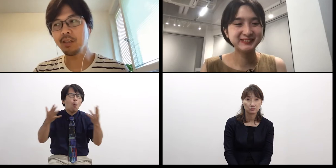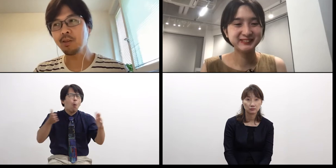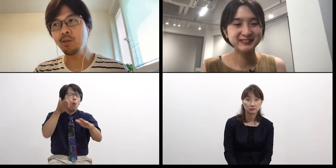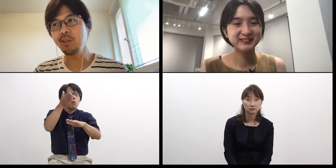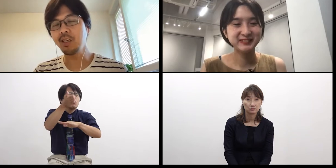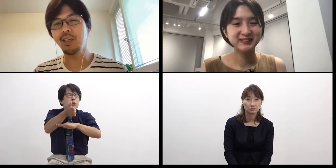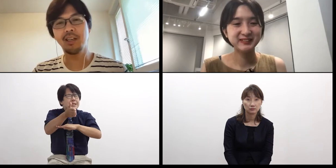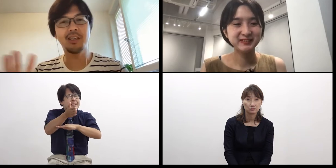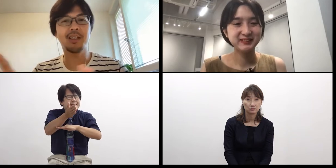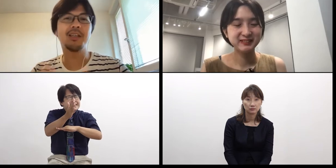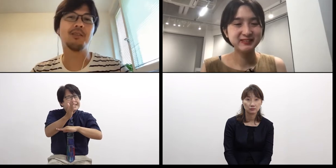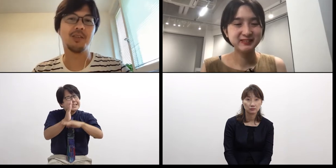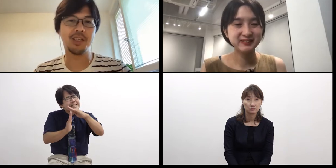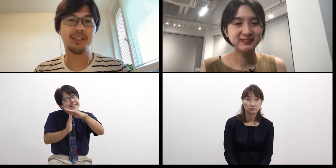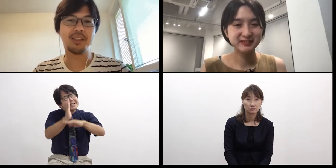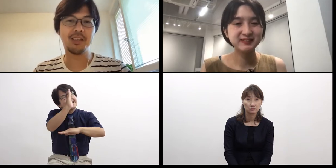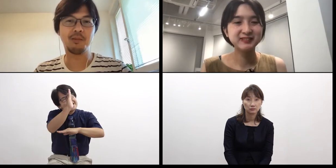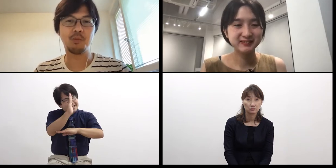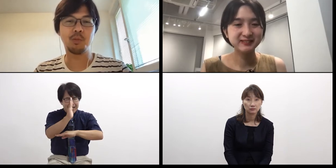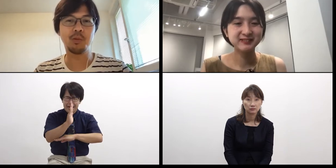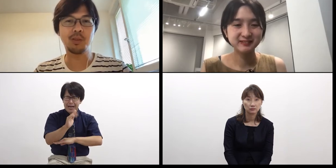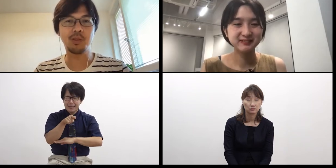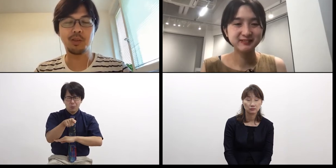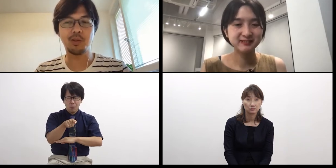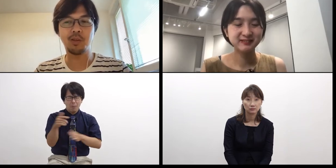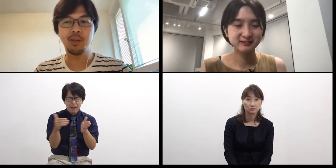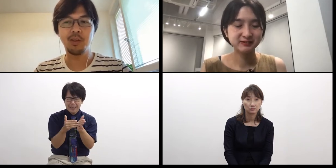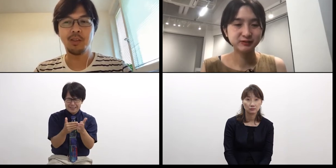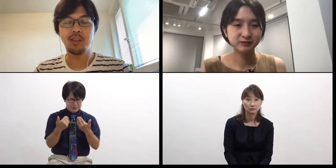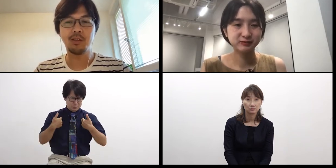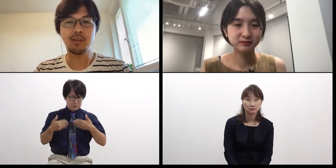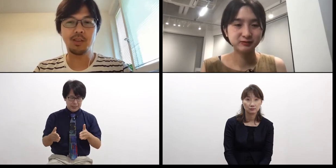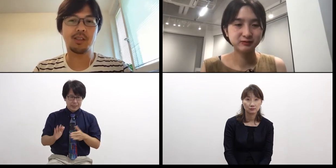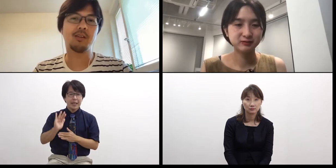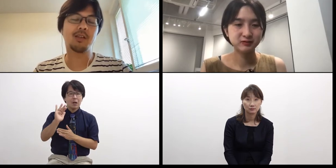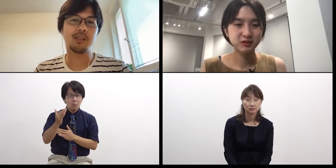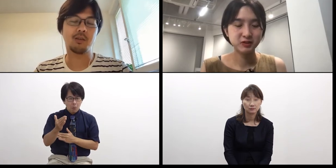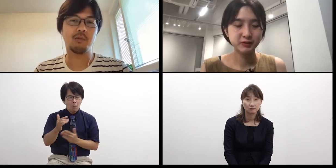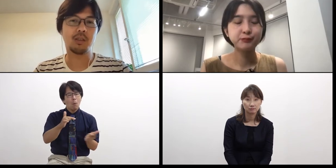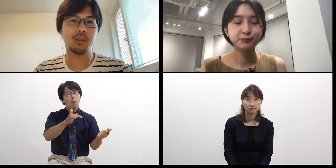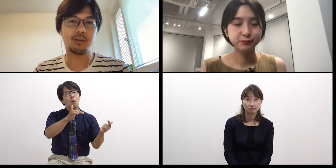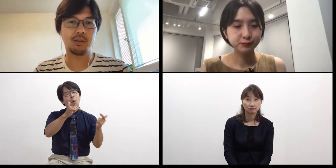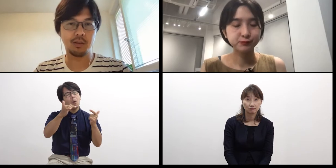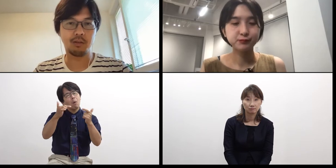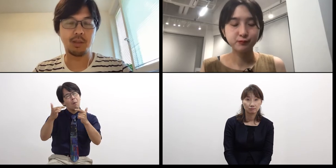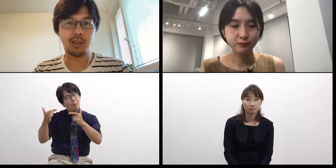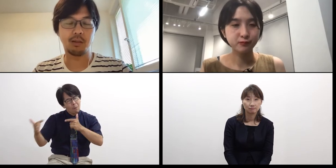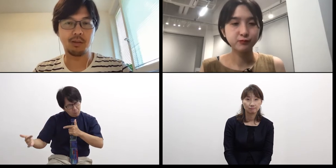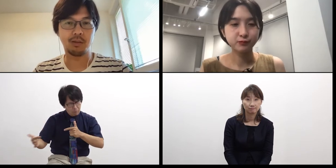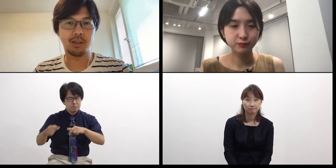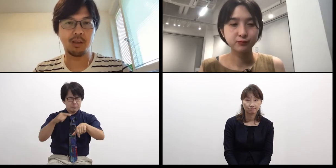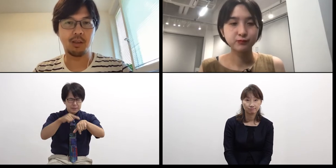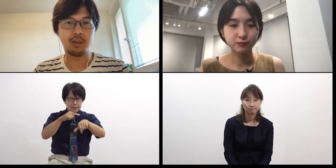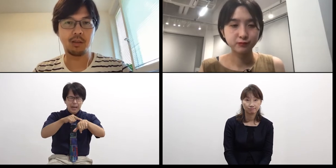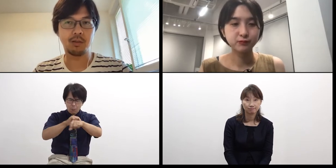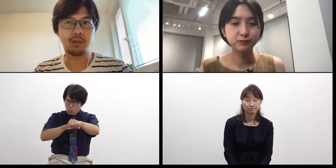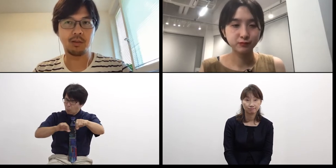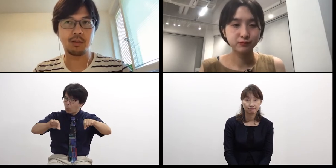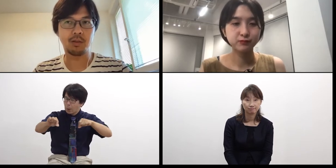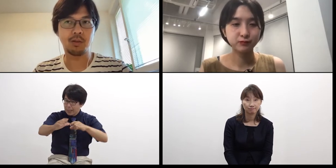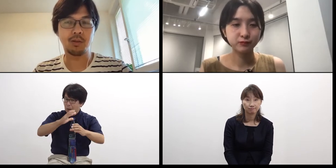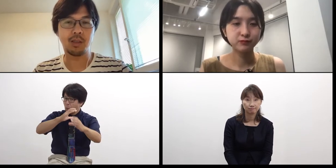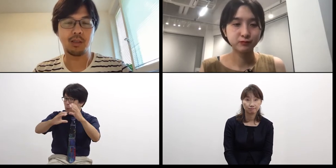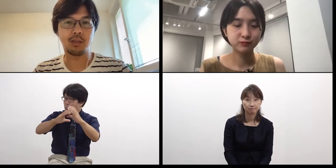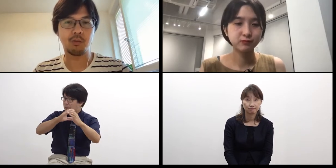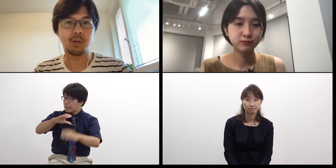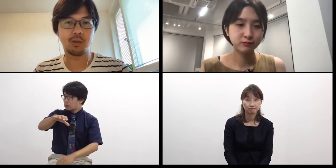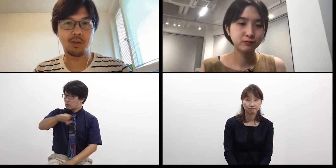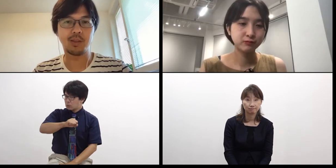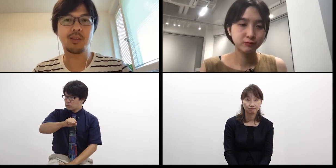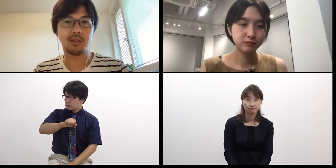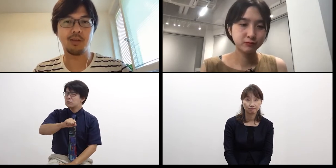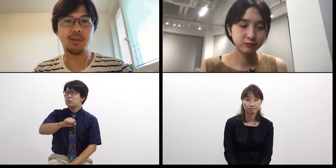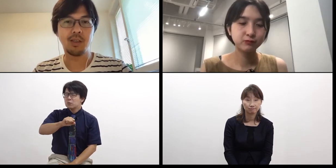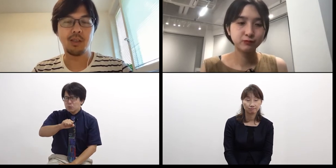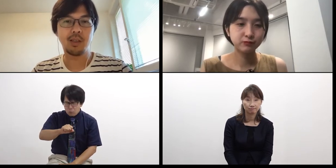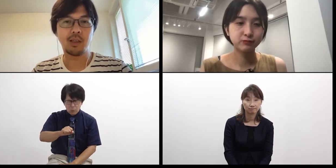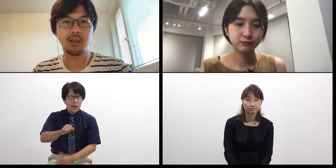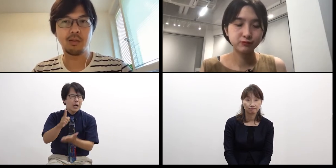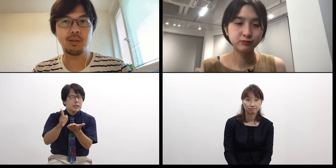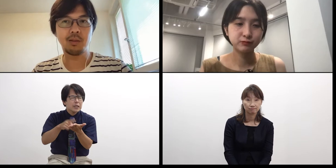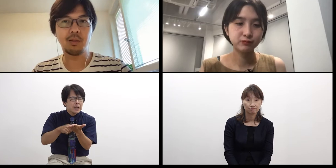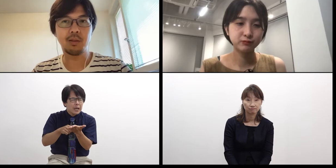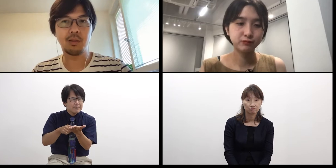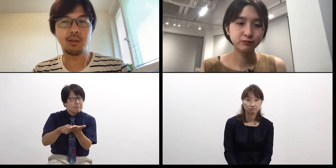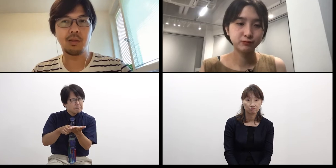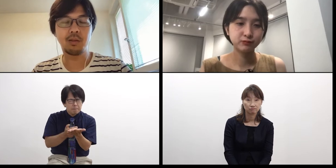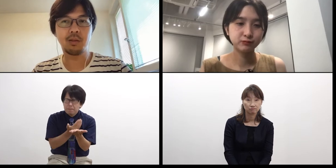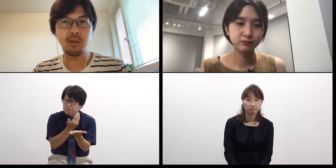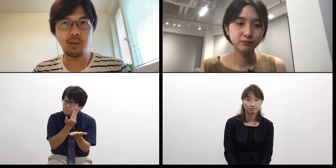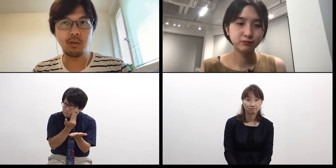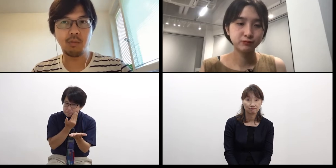more than enough. Slow communication spending a little more time is vanishing.